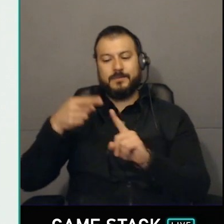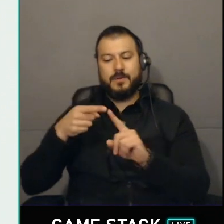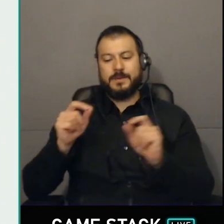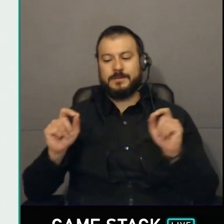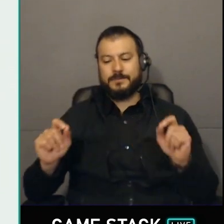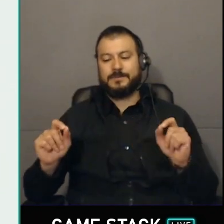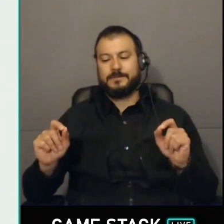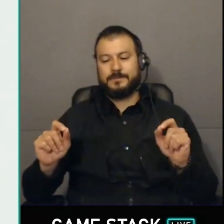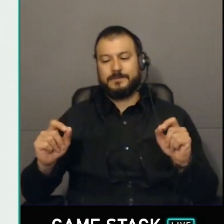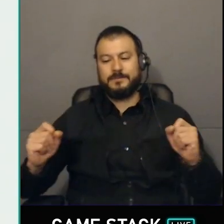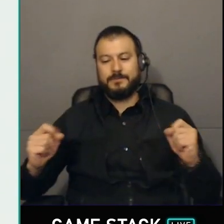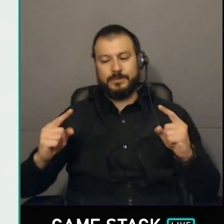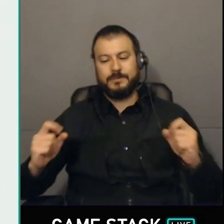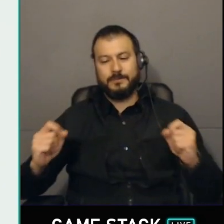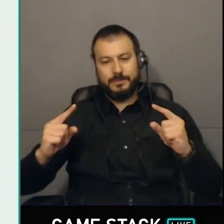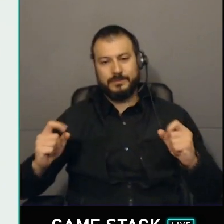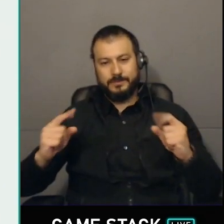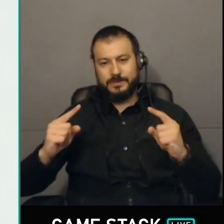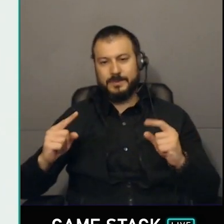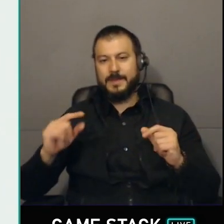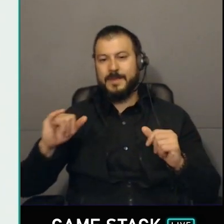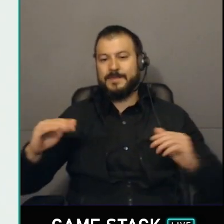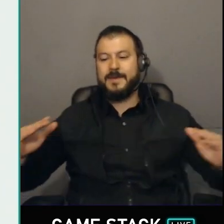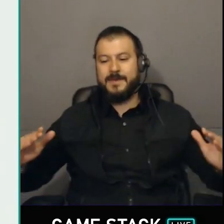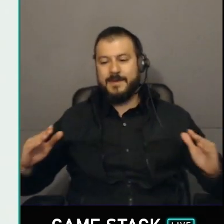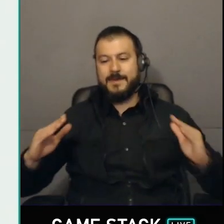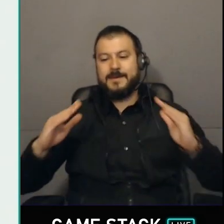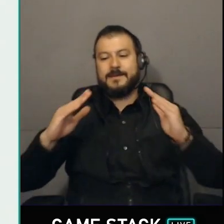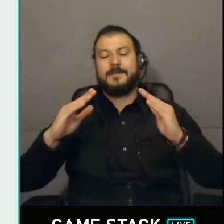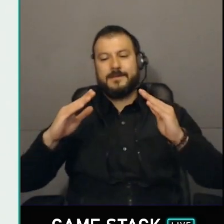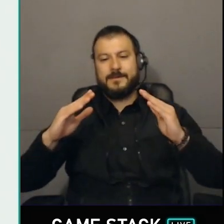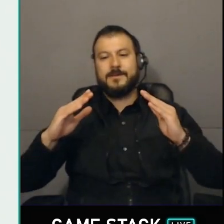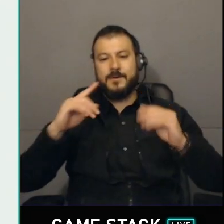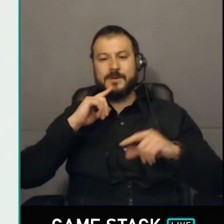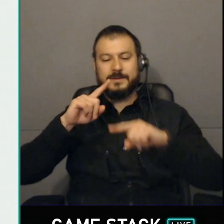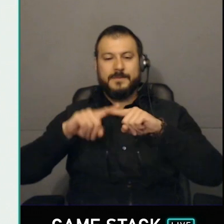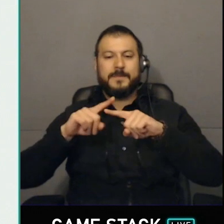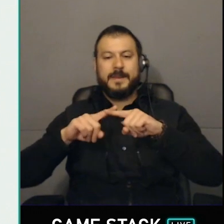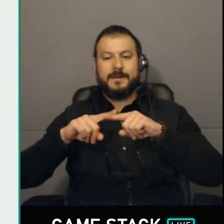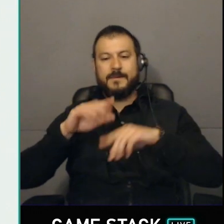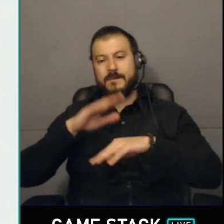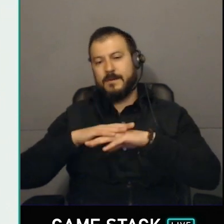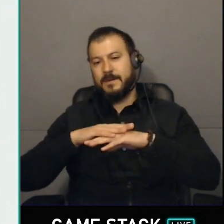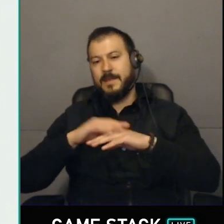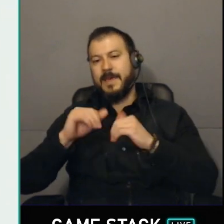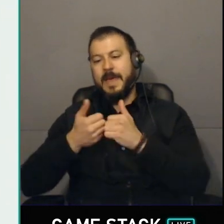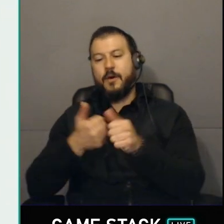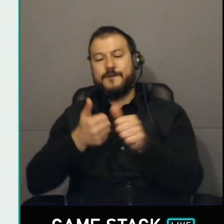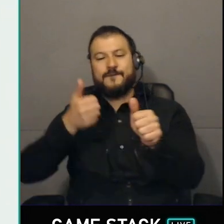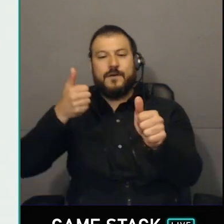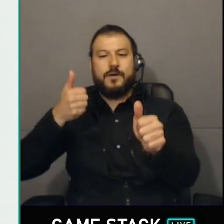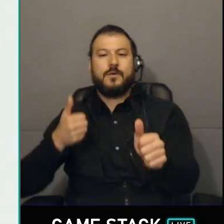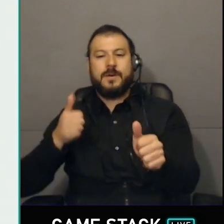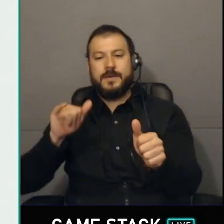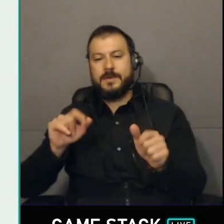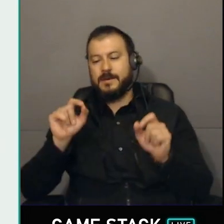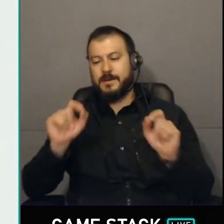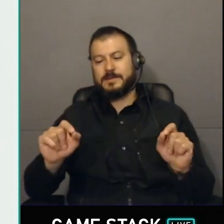so, the angular element of that is going be dependent on how far away that contact point is from the center of mass,